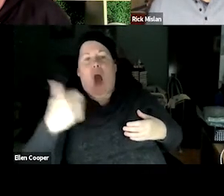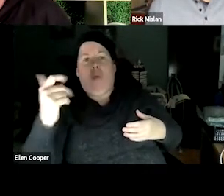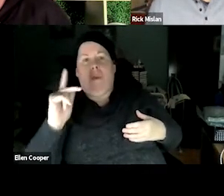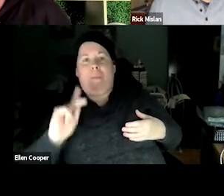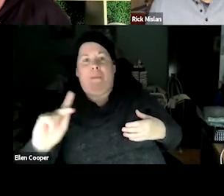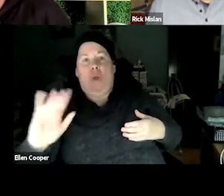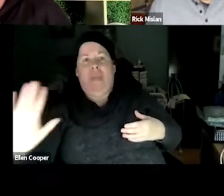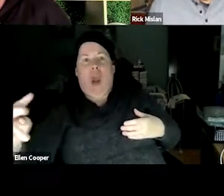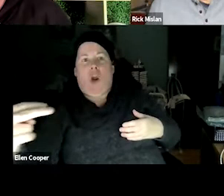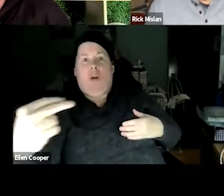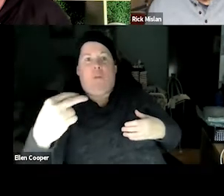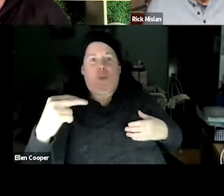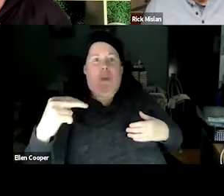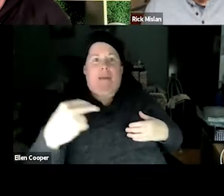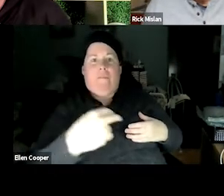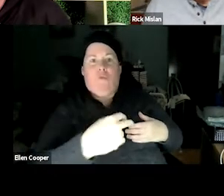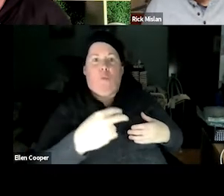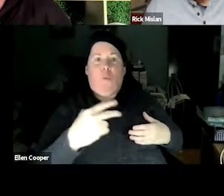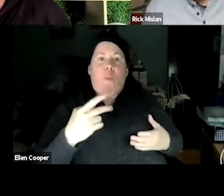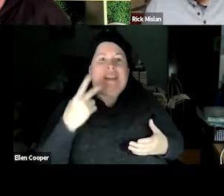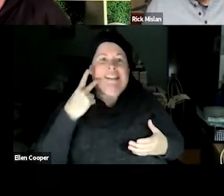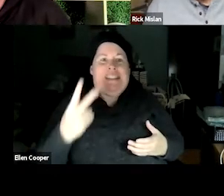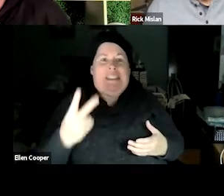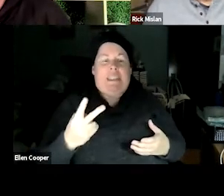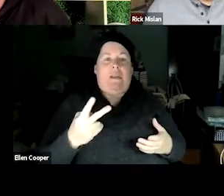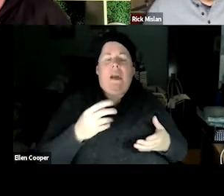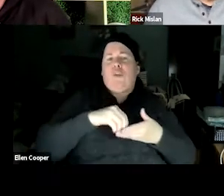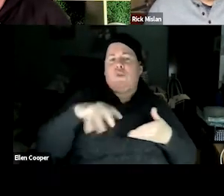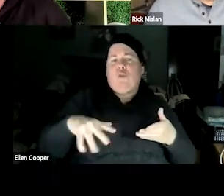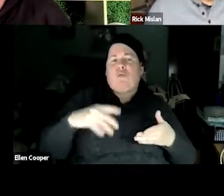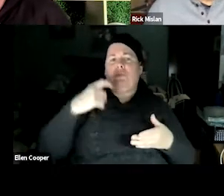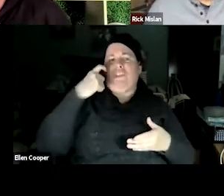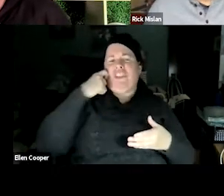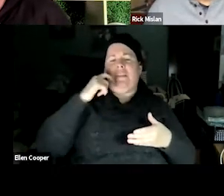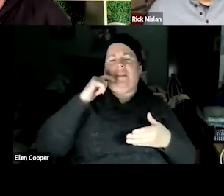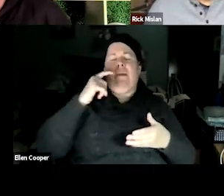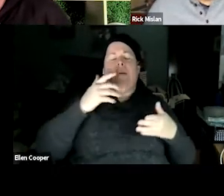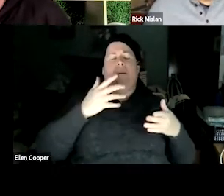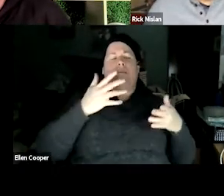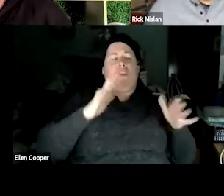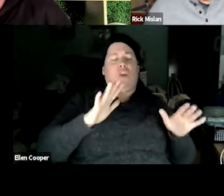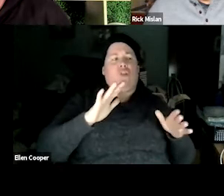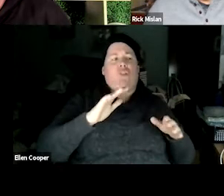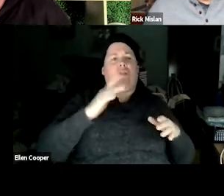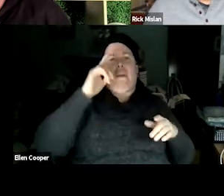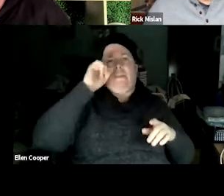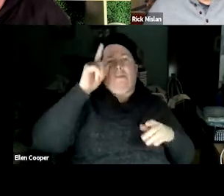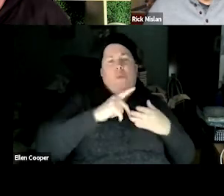and we've been talking with a student that just came out of the intelligence program at Mercy Hurst and helping us develop that she's now on our grad program.